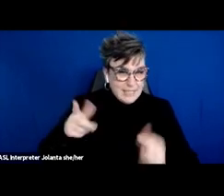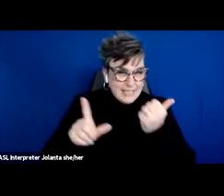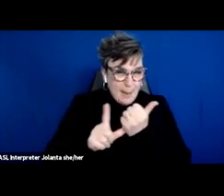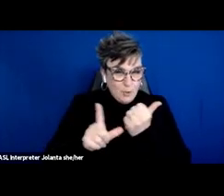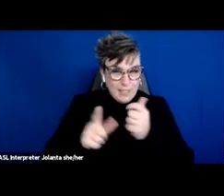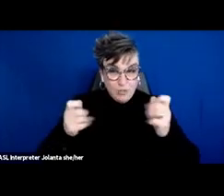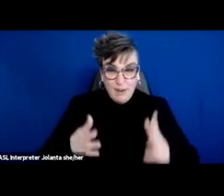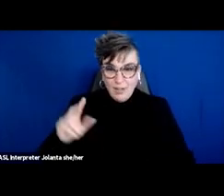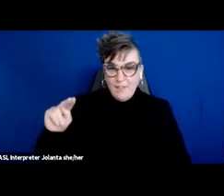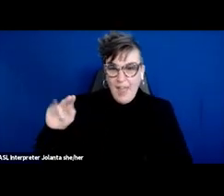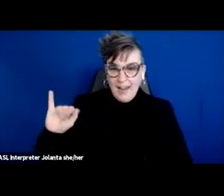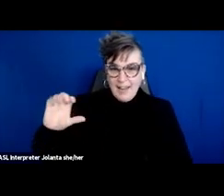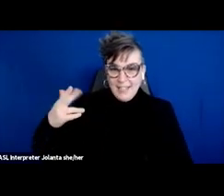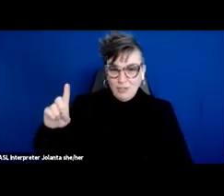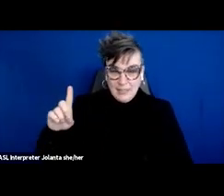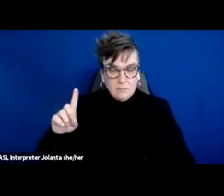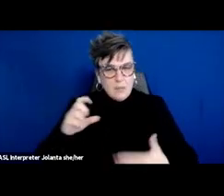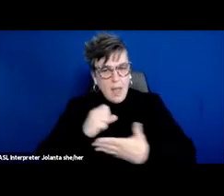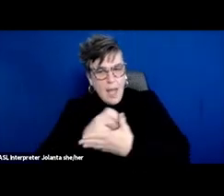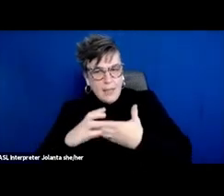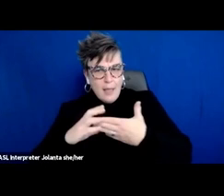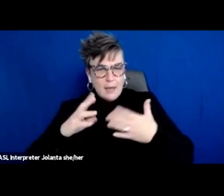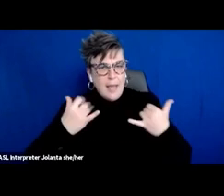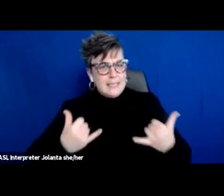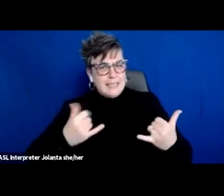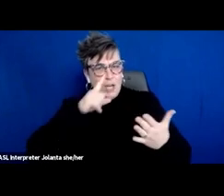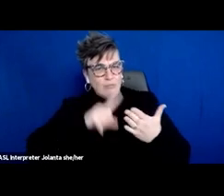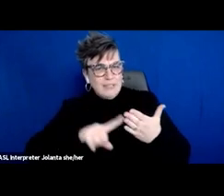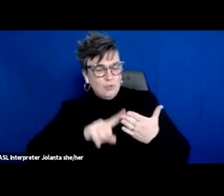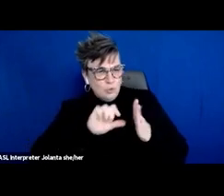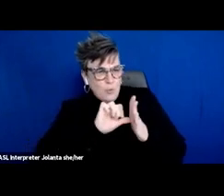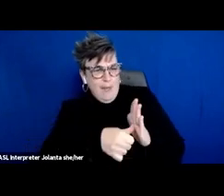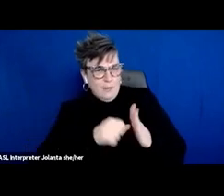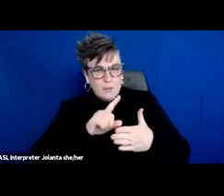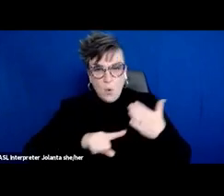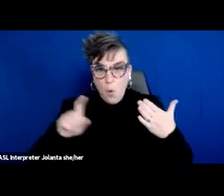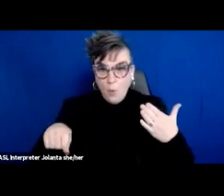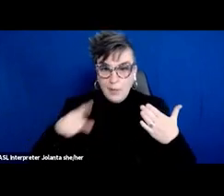existing research to emphasize that what we know about the critical need for much more